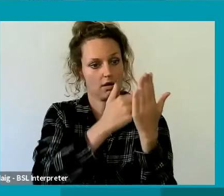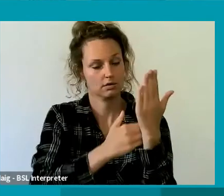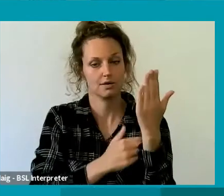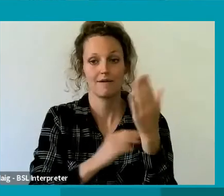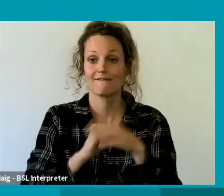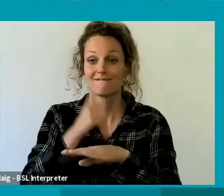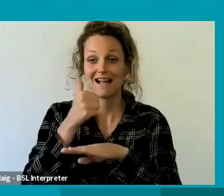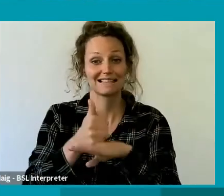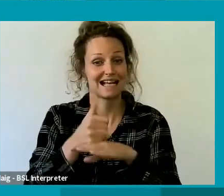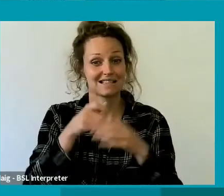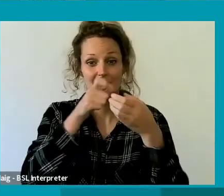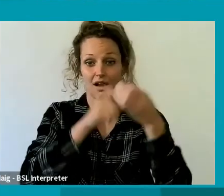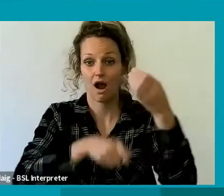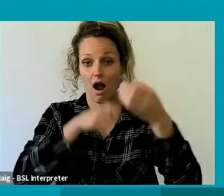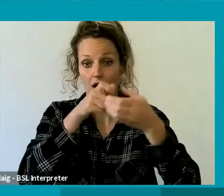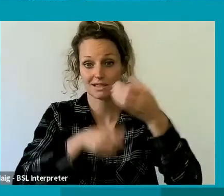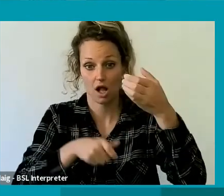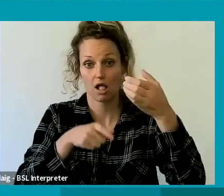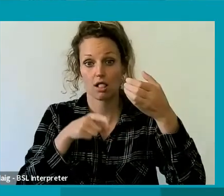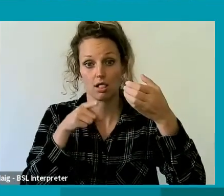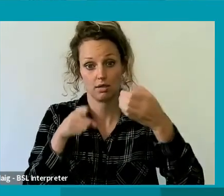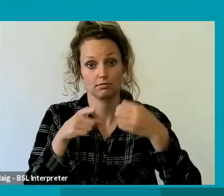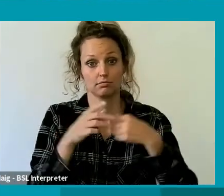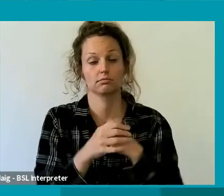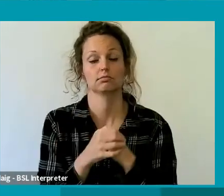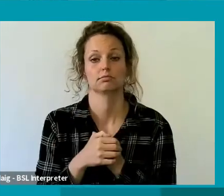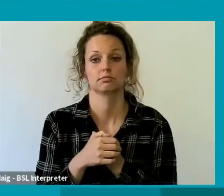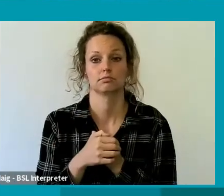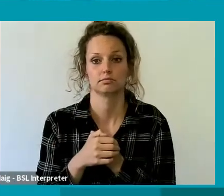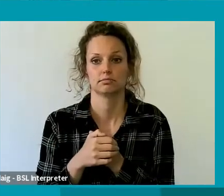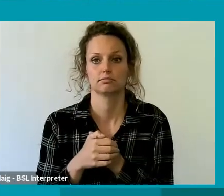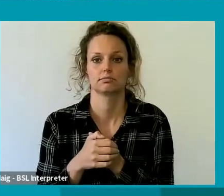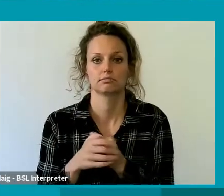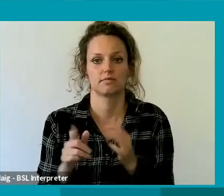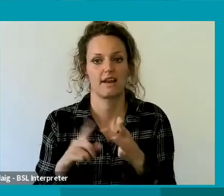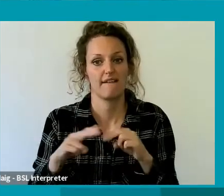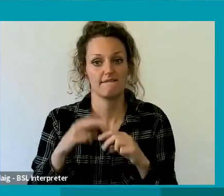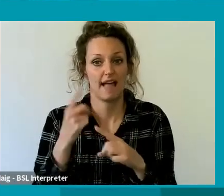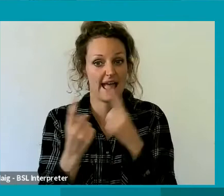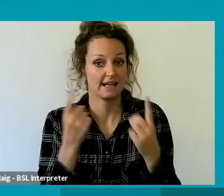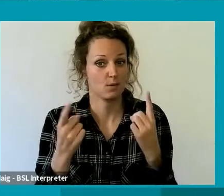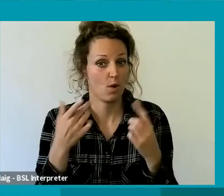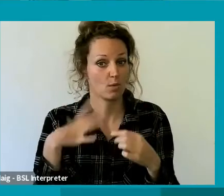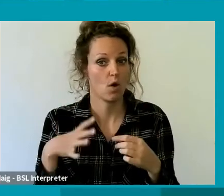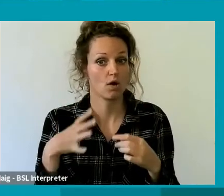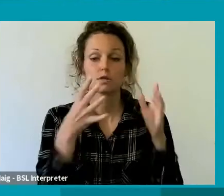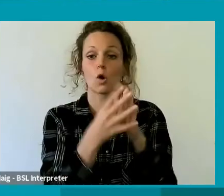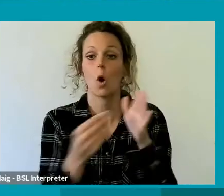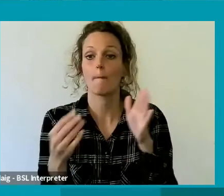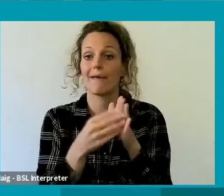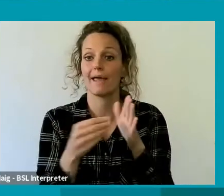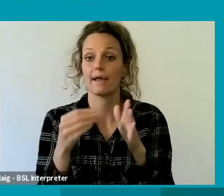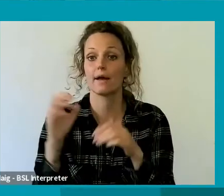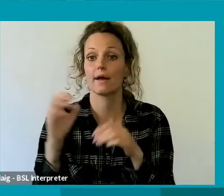very back of this slide as well. So if anybody wants a copy of this. PowerPoint, can you please email Toby because